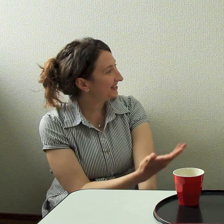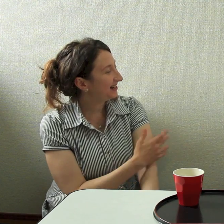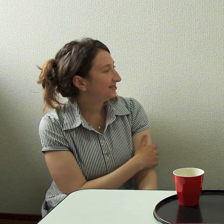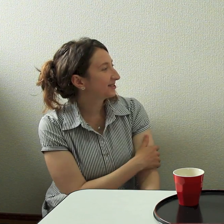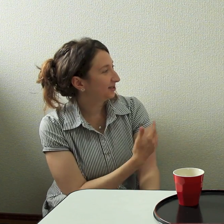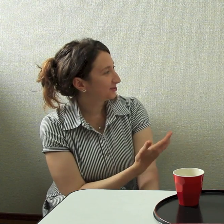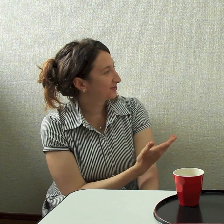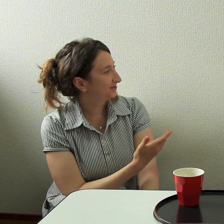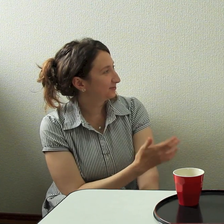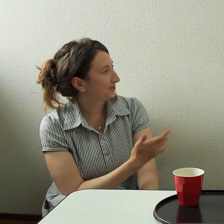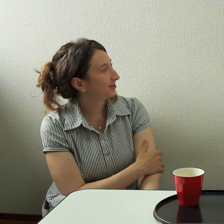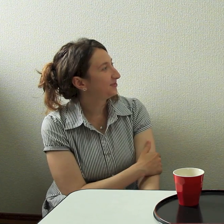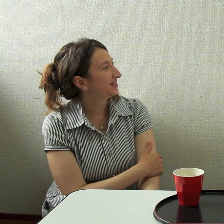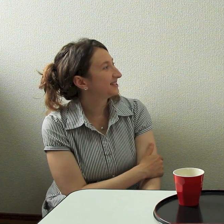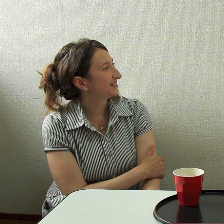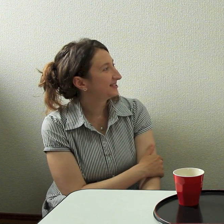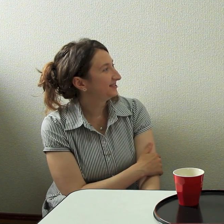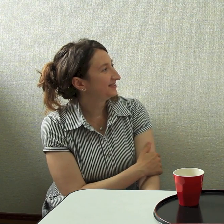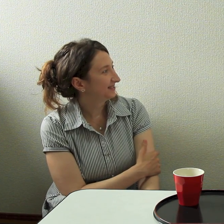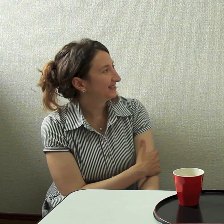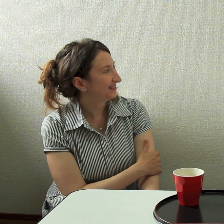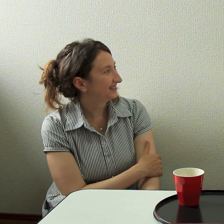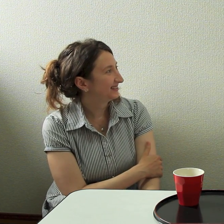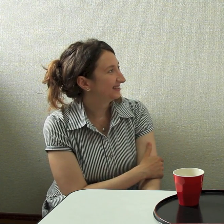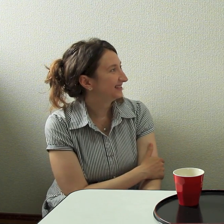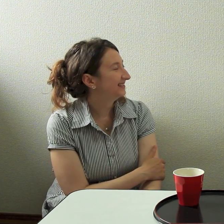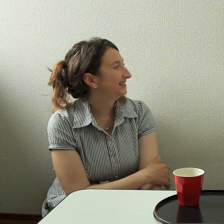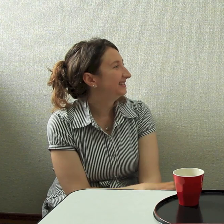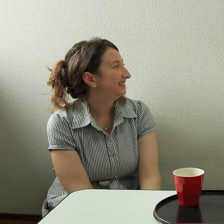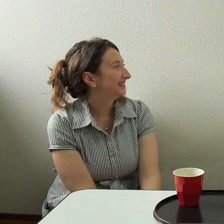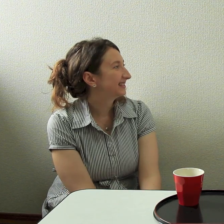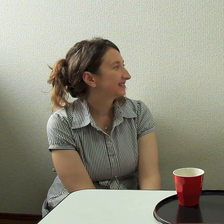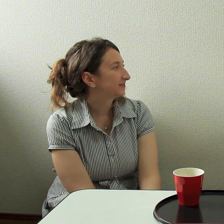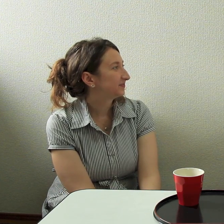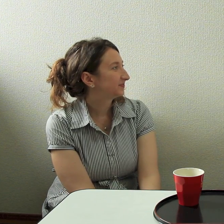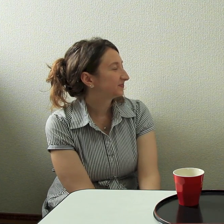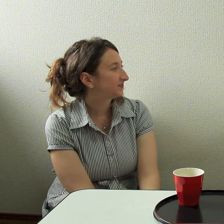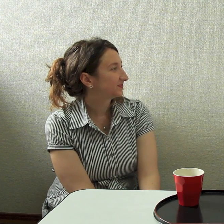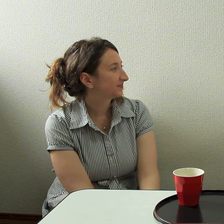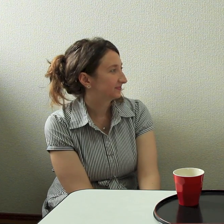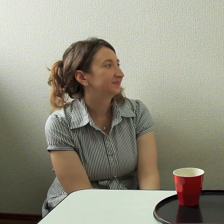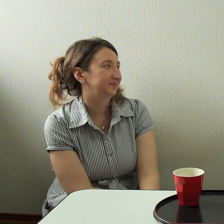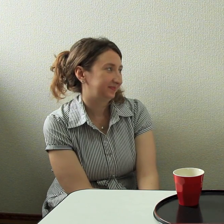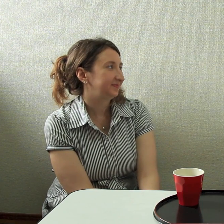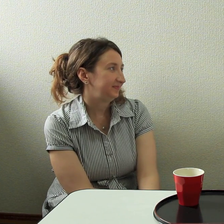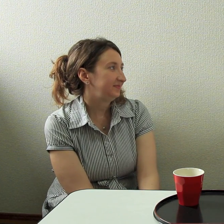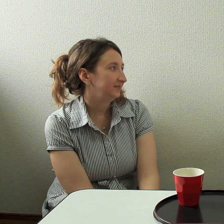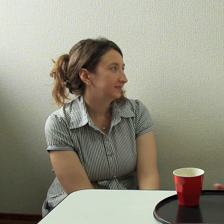Are you close with your parents? Yeah with technology today,